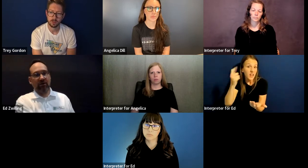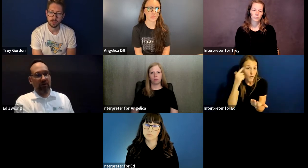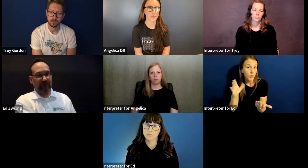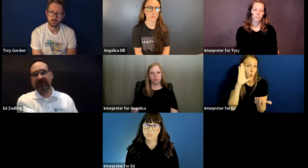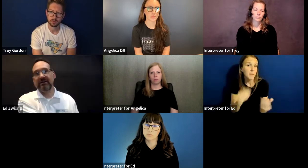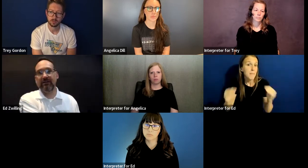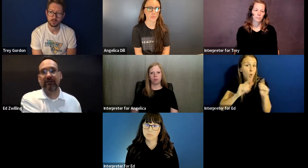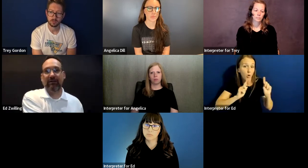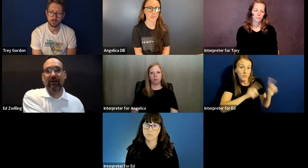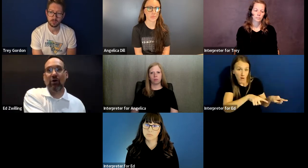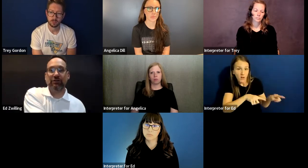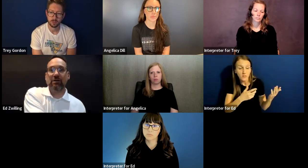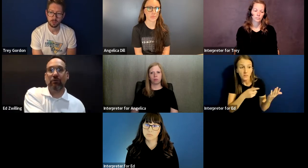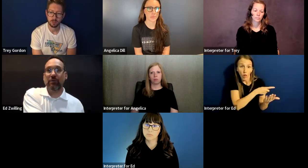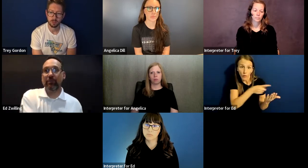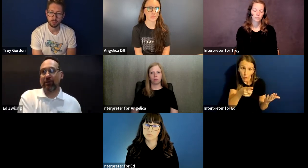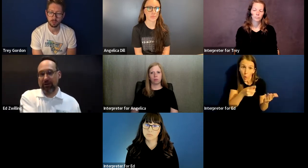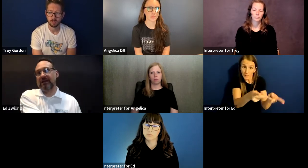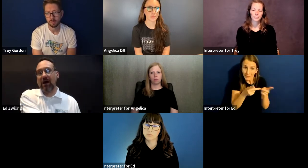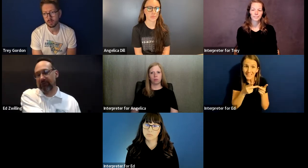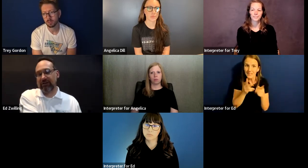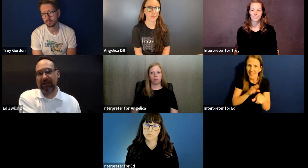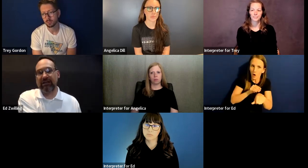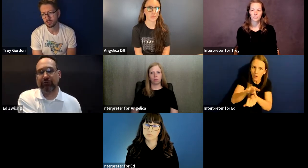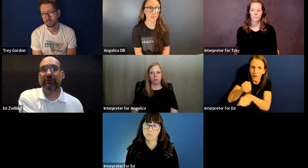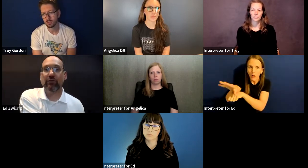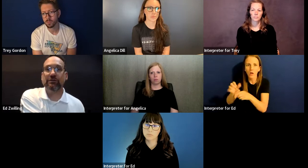are affecting a large number of people are going to get obviously going to get addressed first